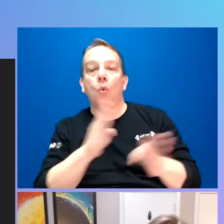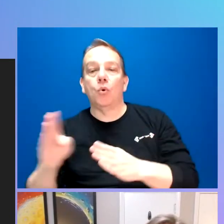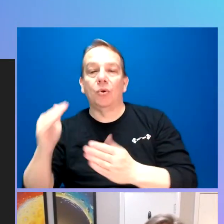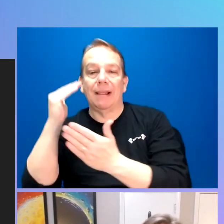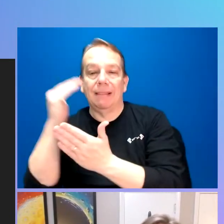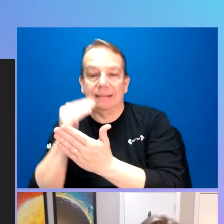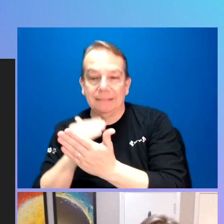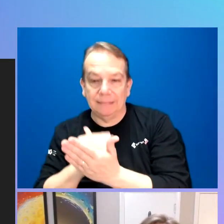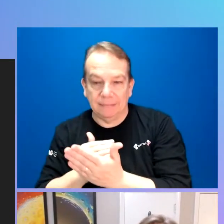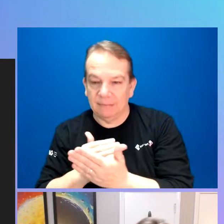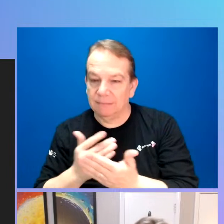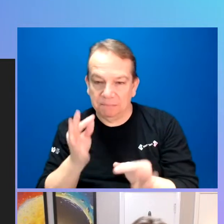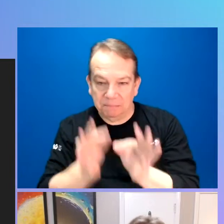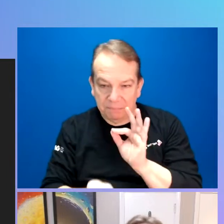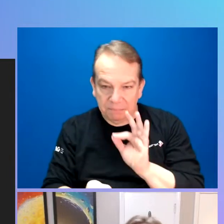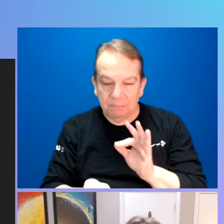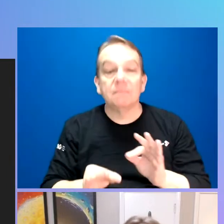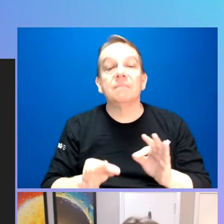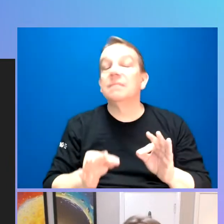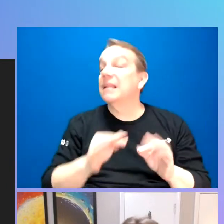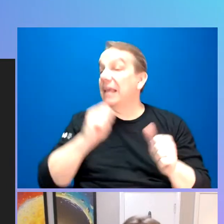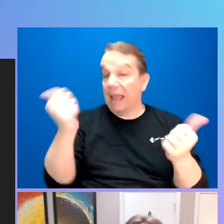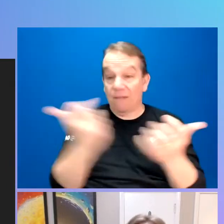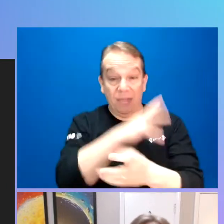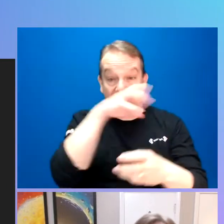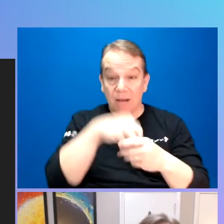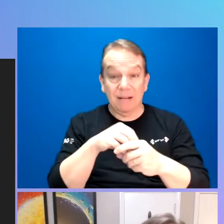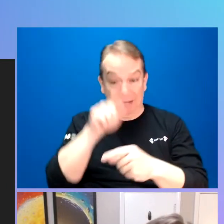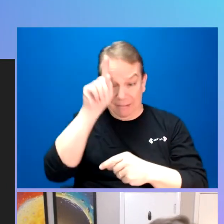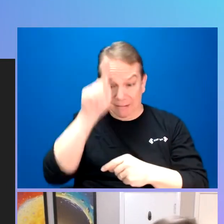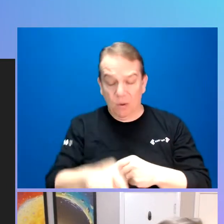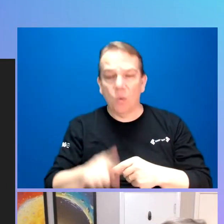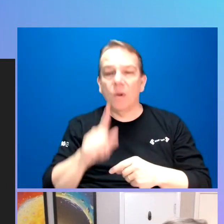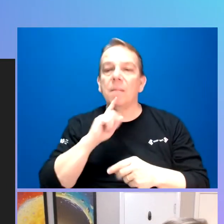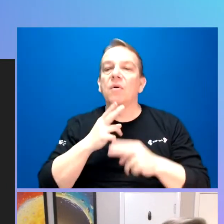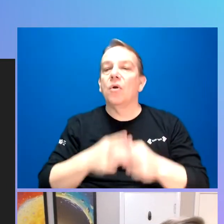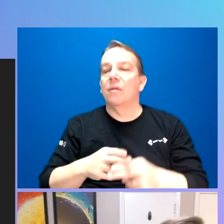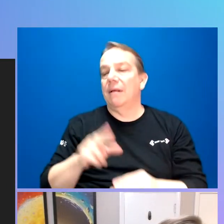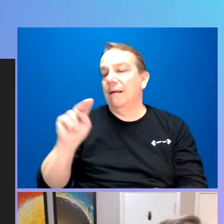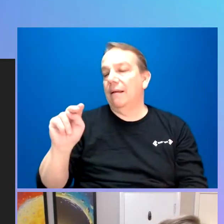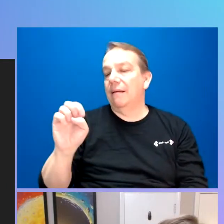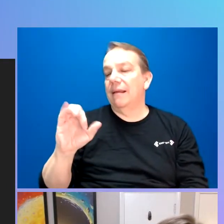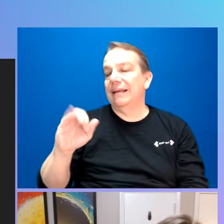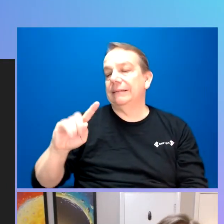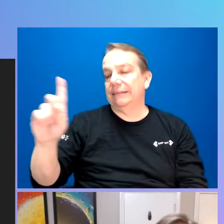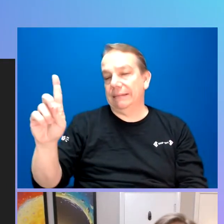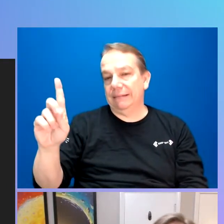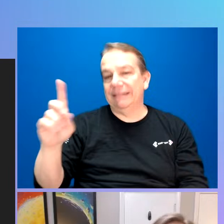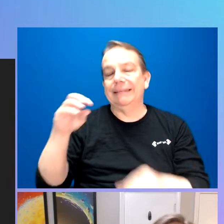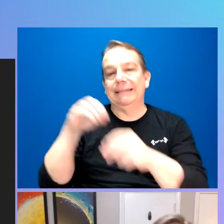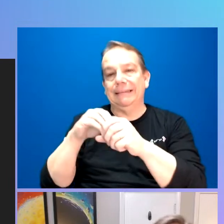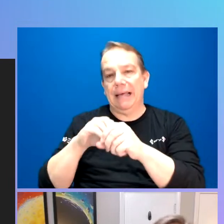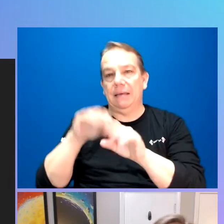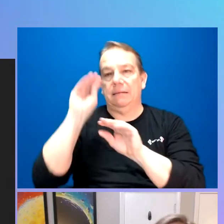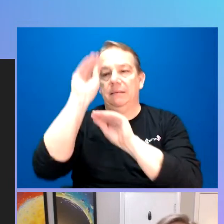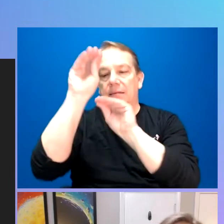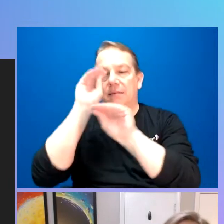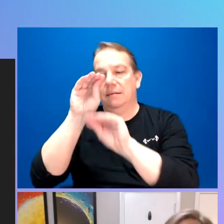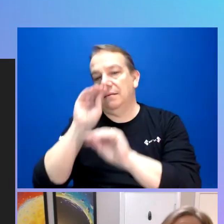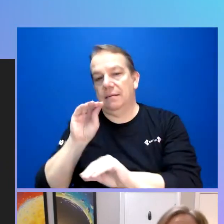items will then be nested inside of the unordered list. Start and